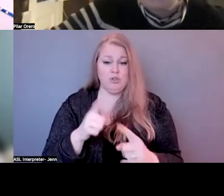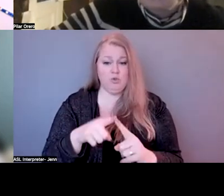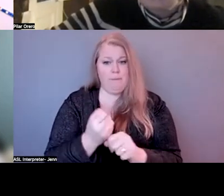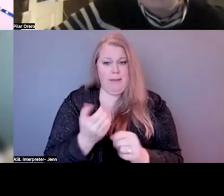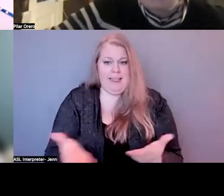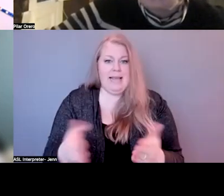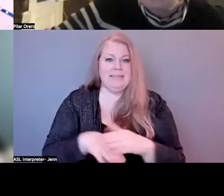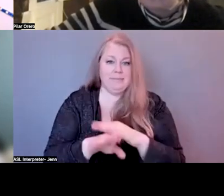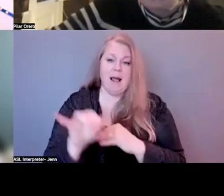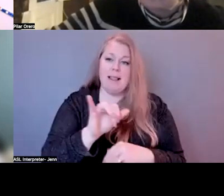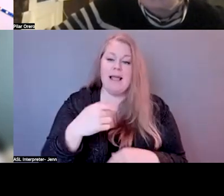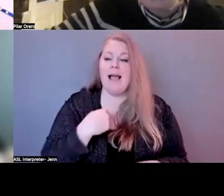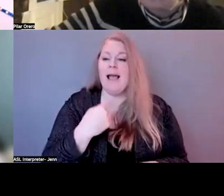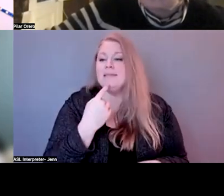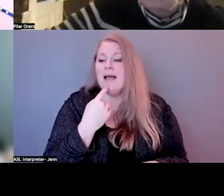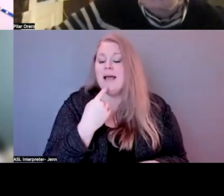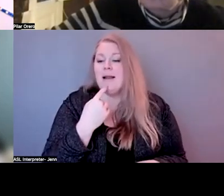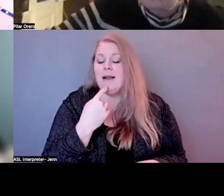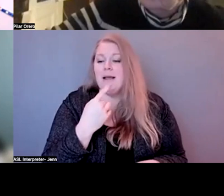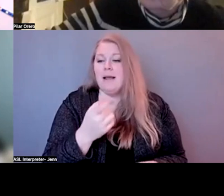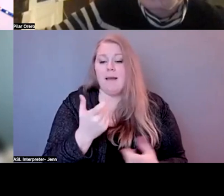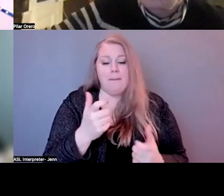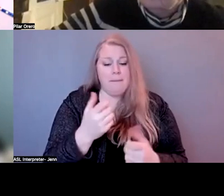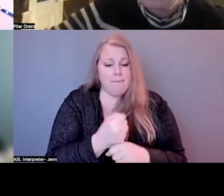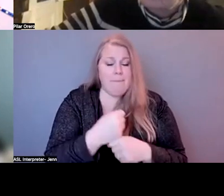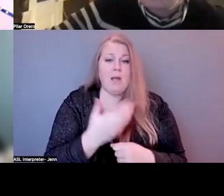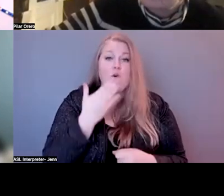As I said, making good design documentation,